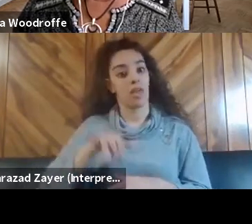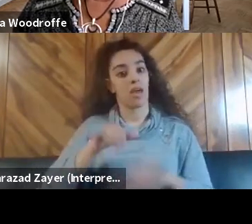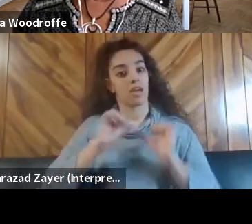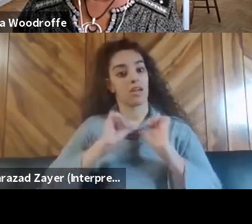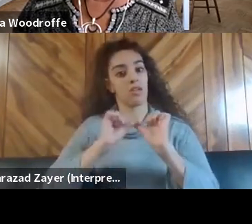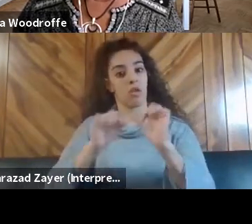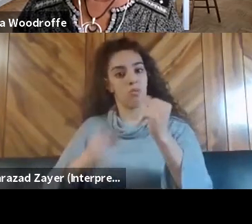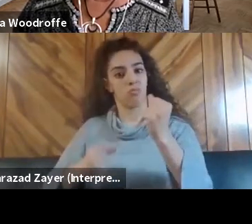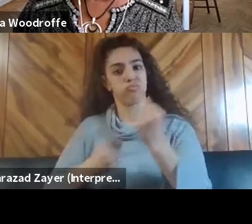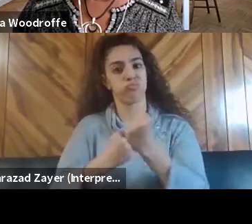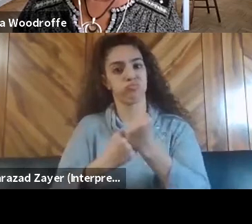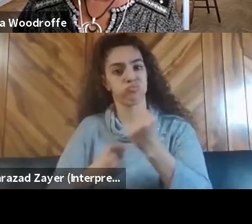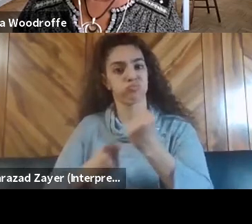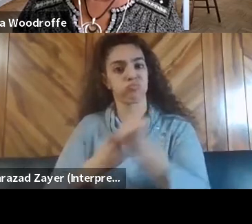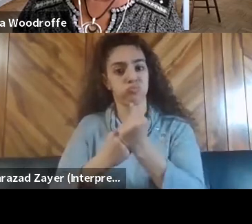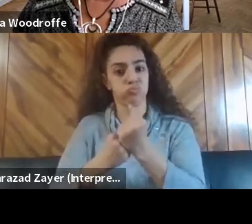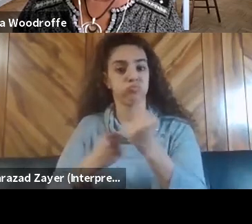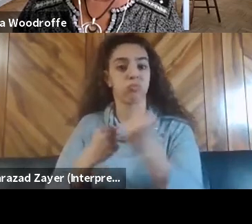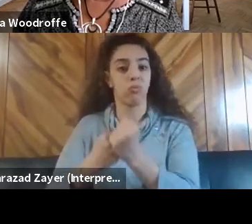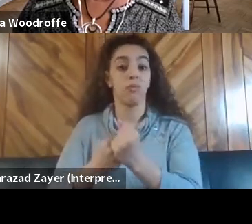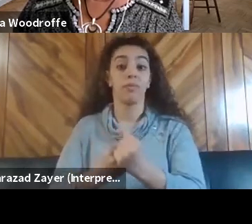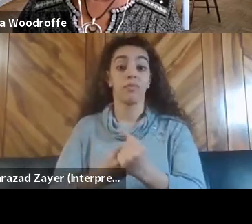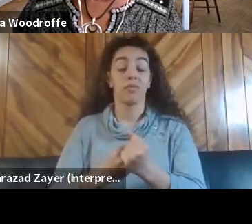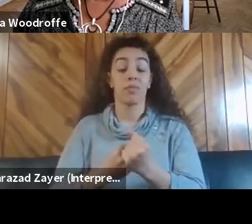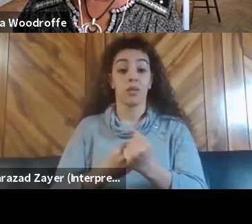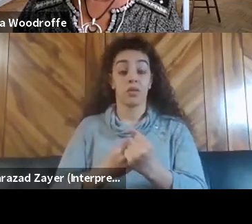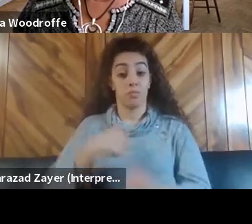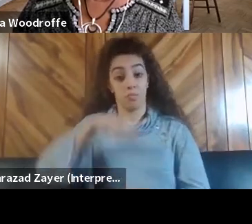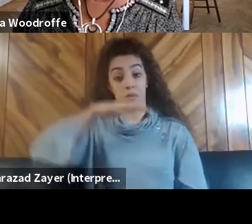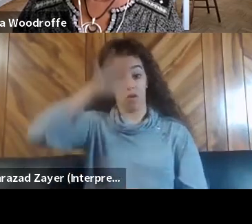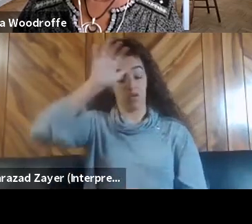you know, you see what my child does you see his grades you see